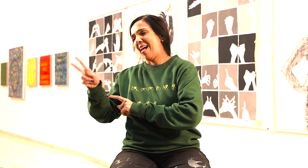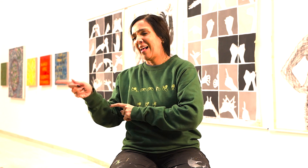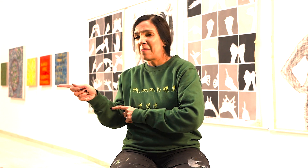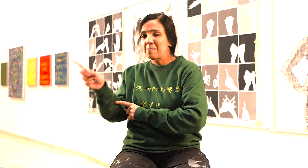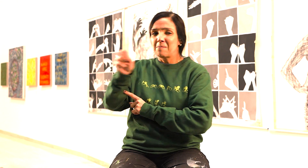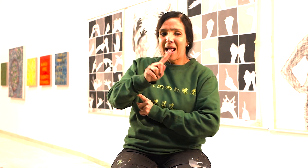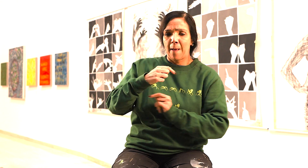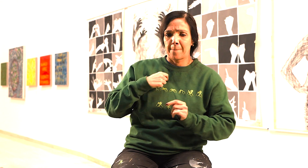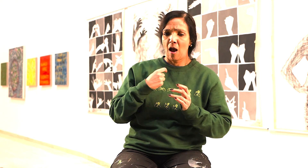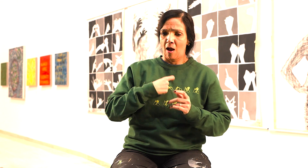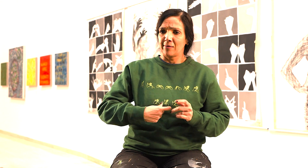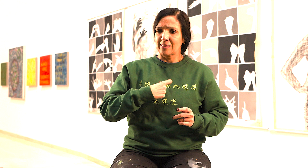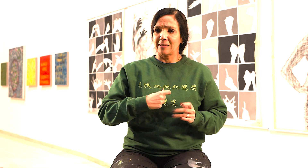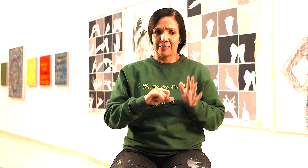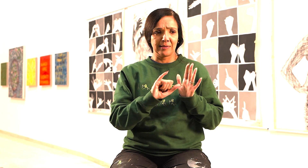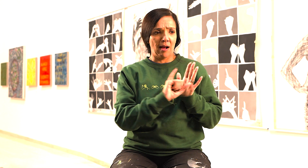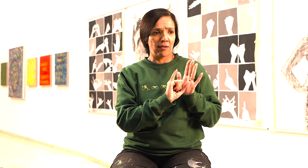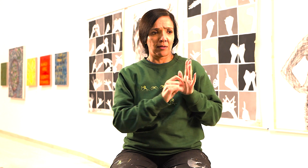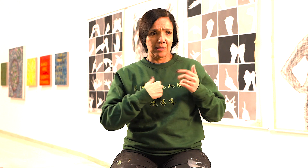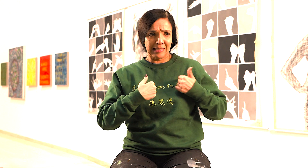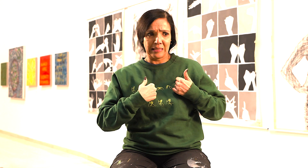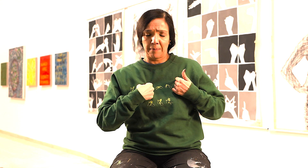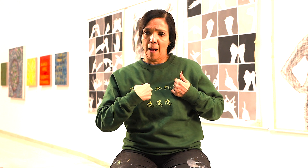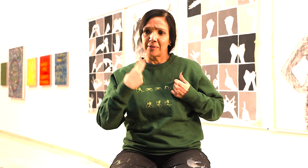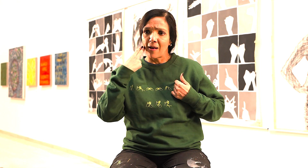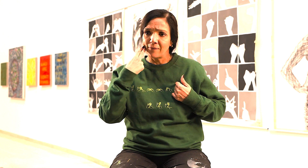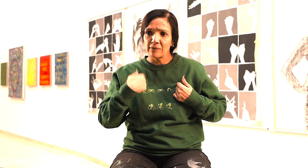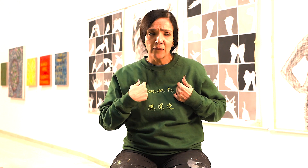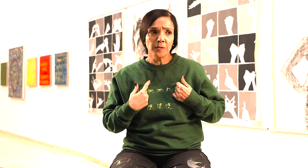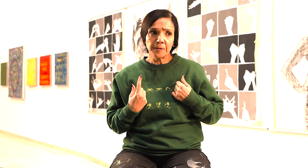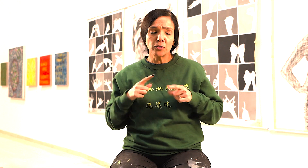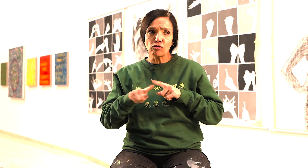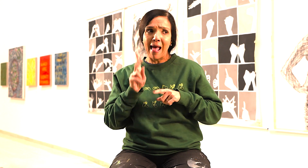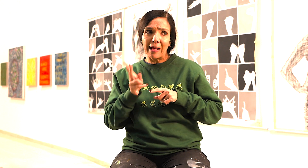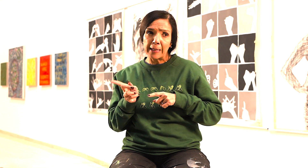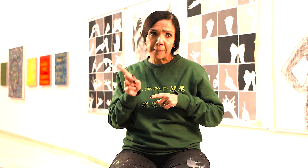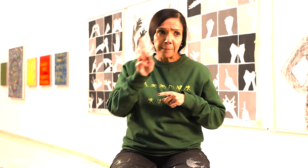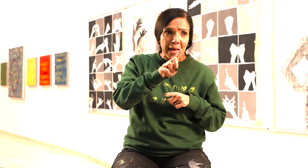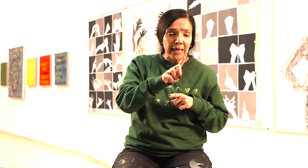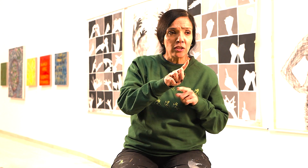and tried going back to the British Deaf community and saying, "Look, my identity is as a Deaf person,"